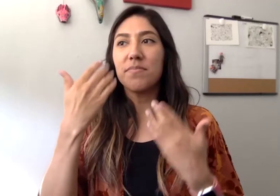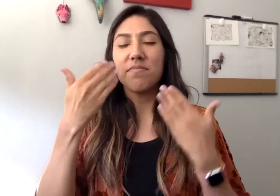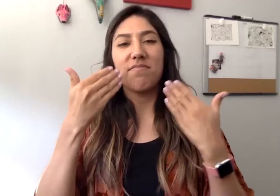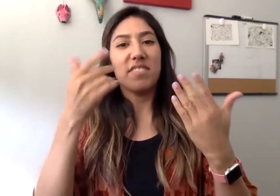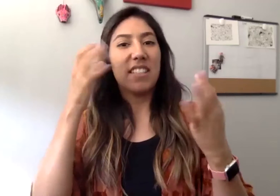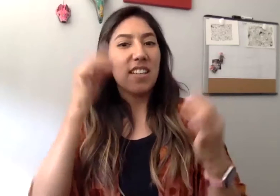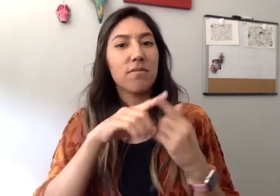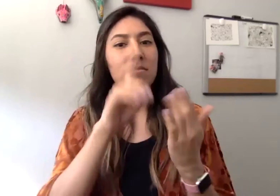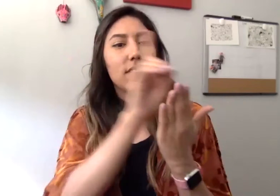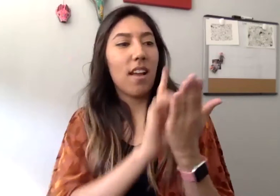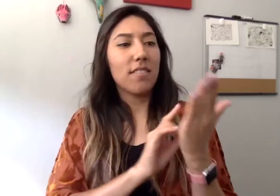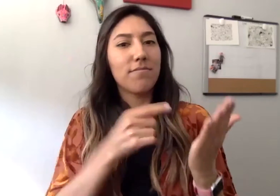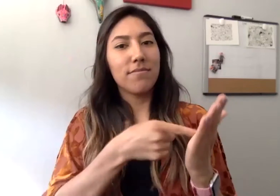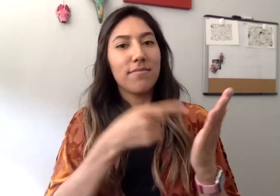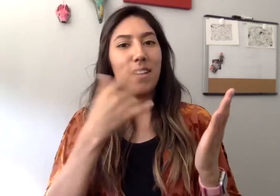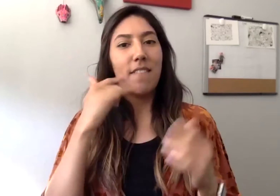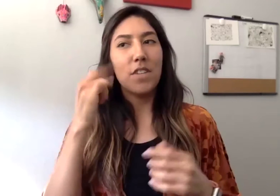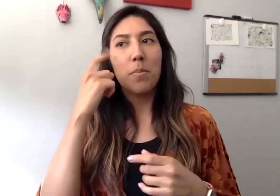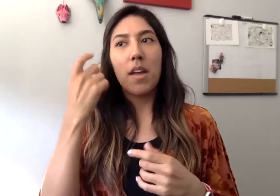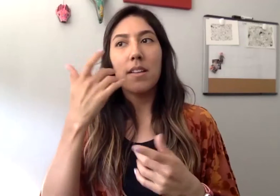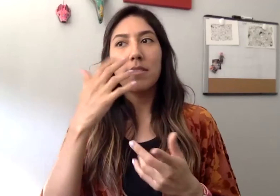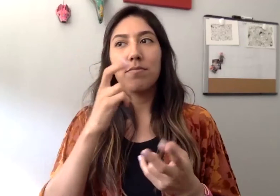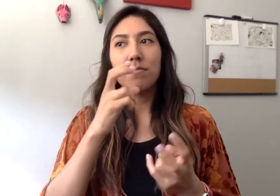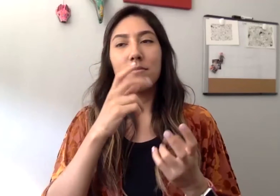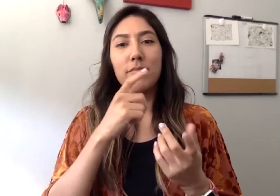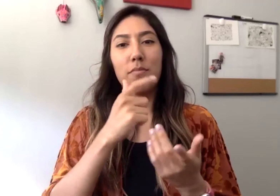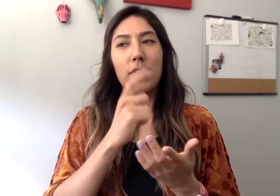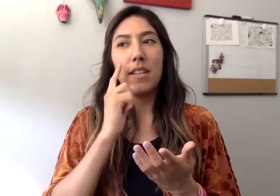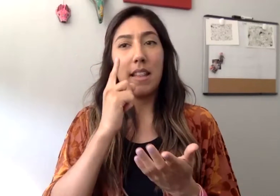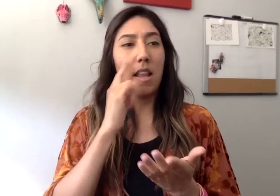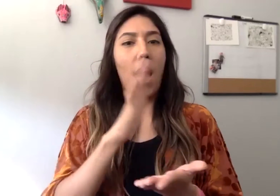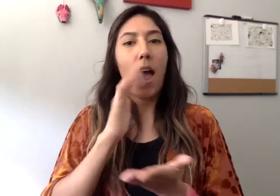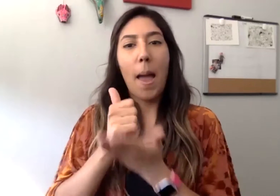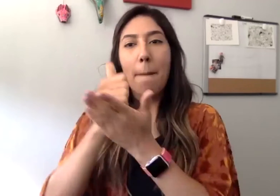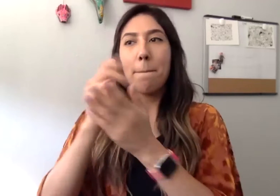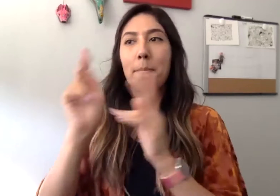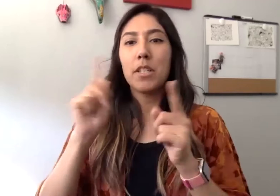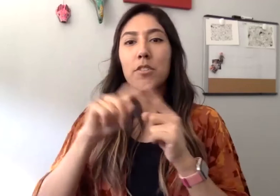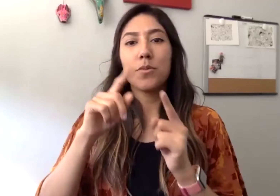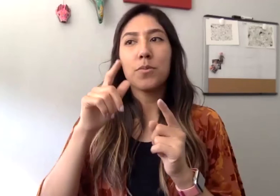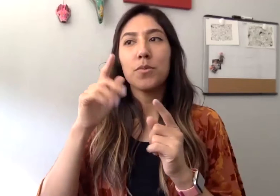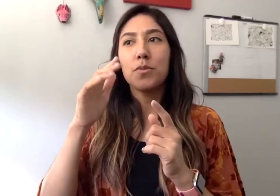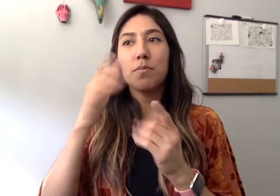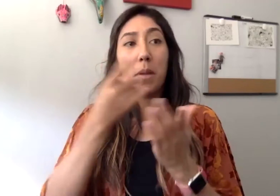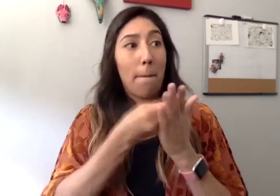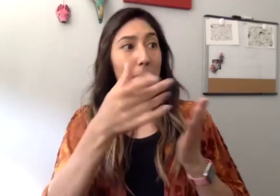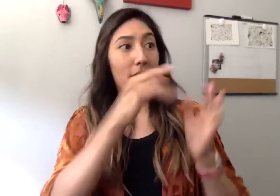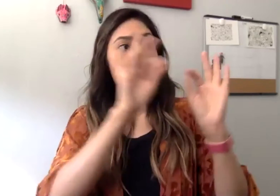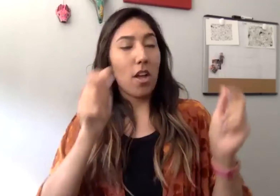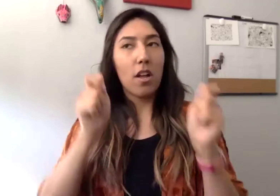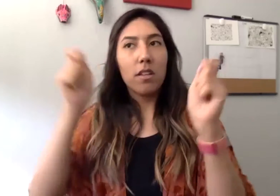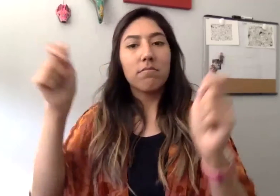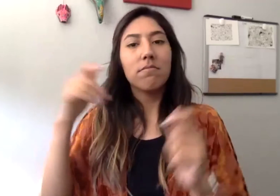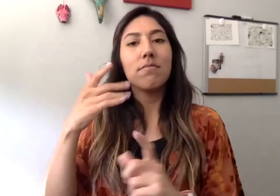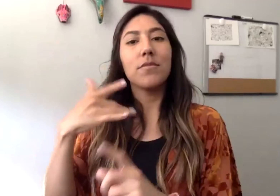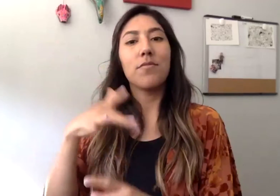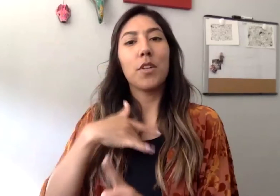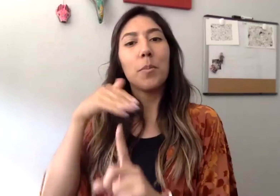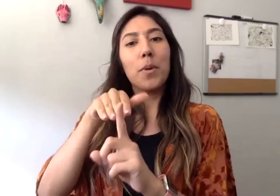piece was to give people something that they could place on their walls and something to be able to look at to be